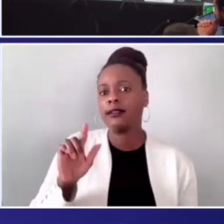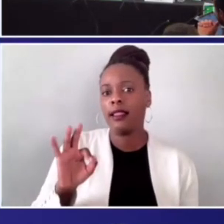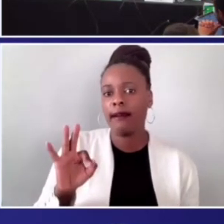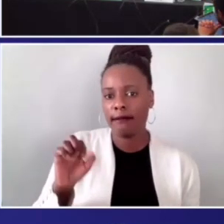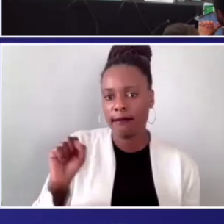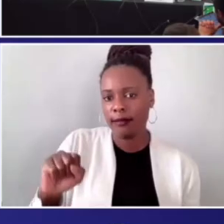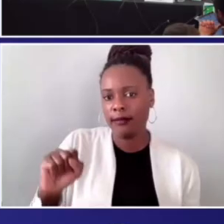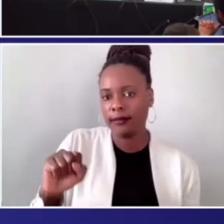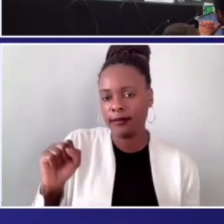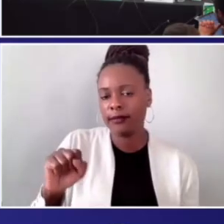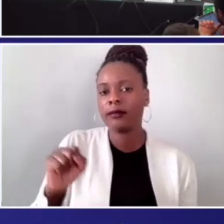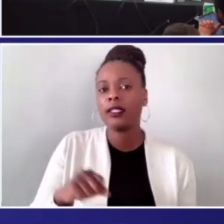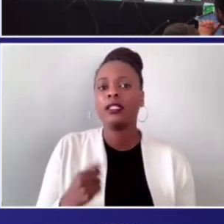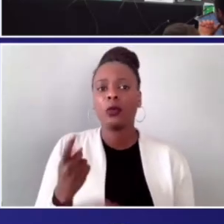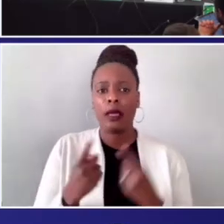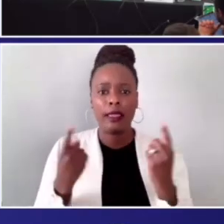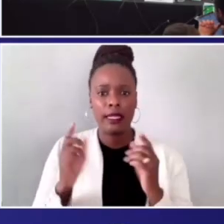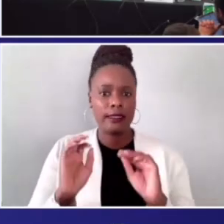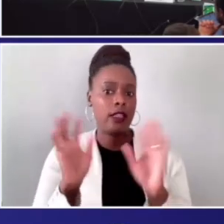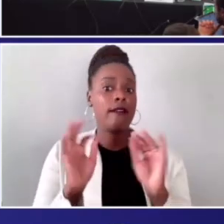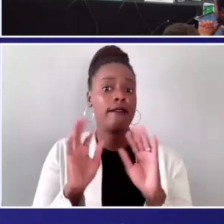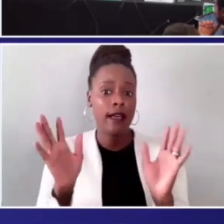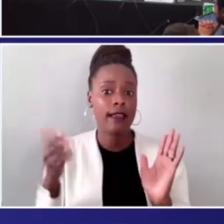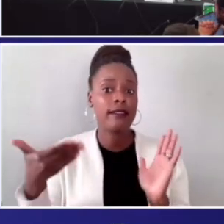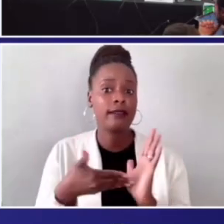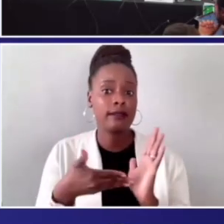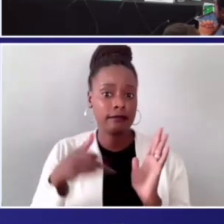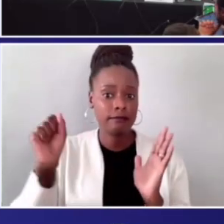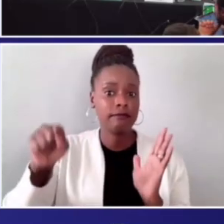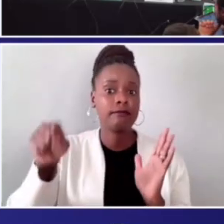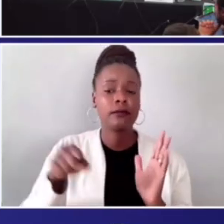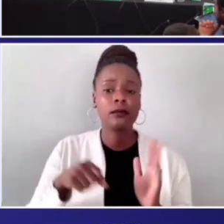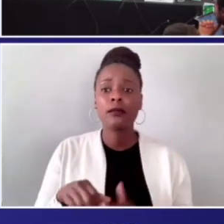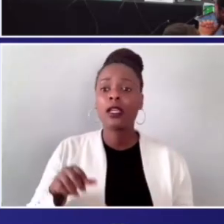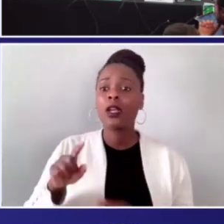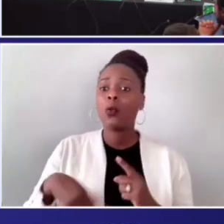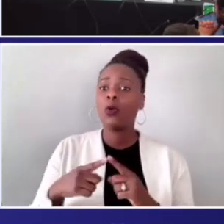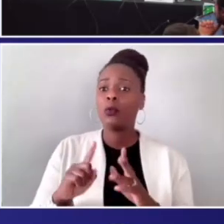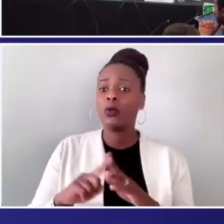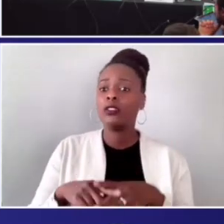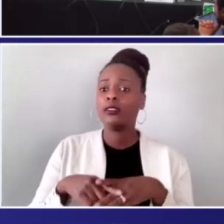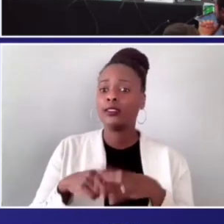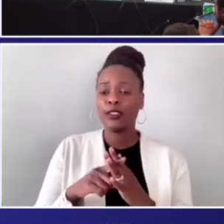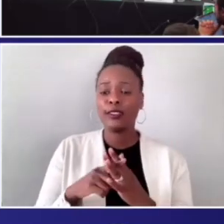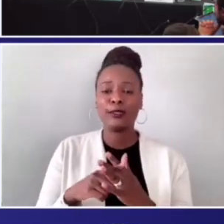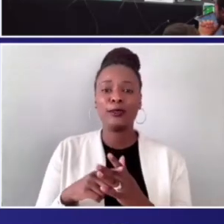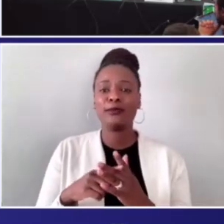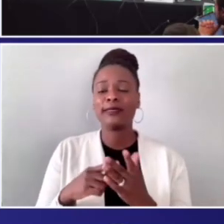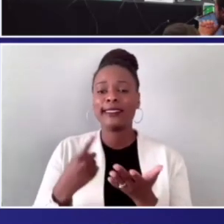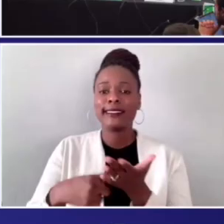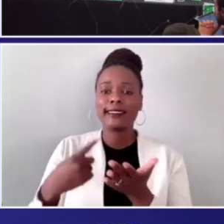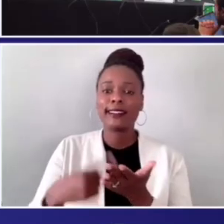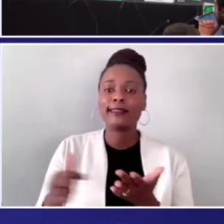So I think it is clarified there. And I think when we start to go through the rest of the language that it will probably